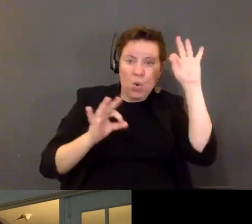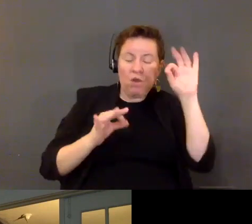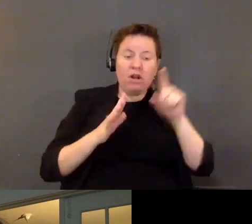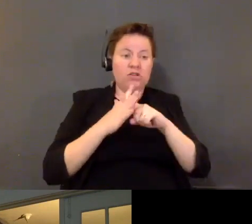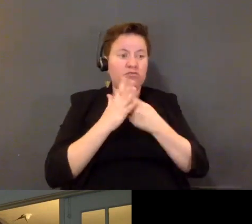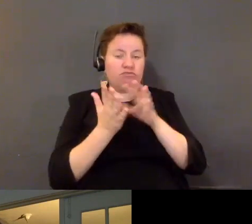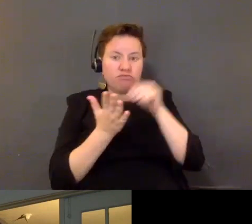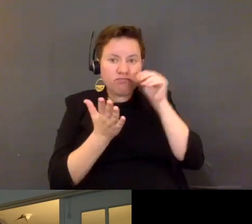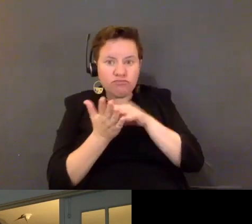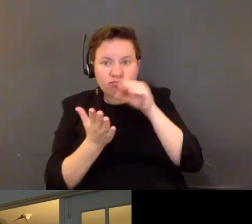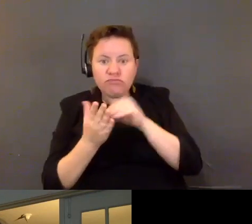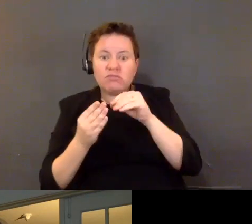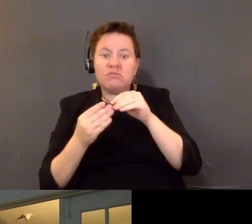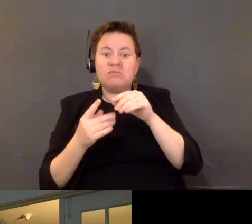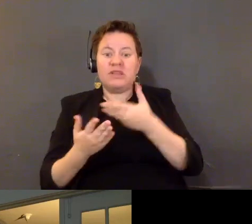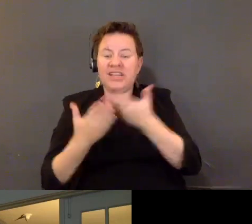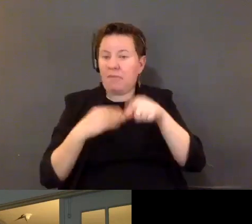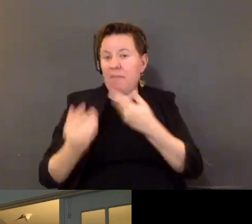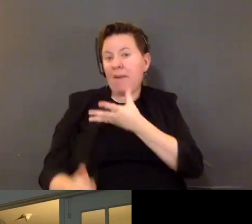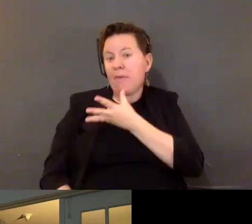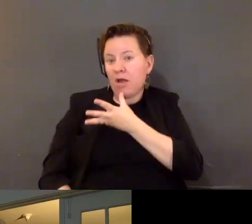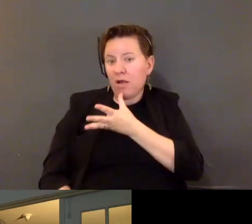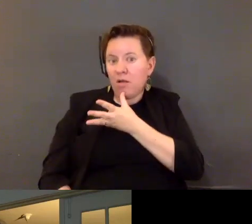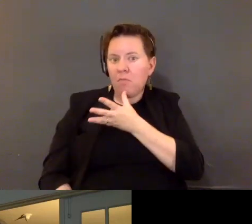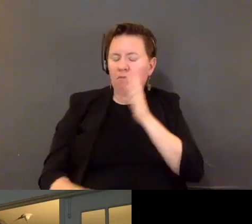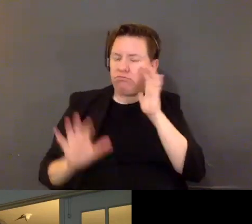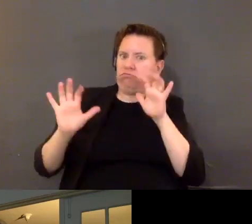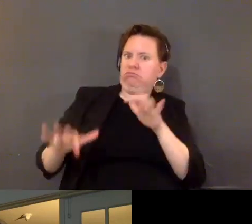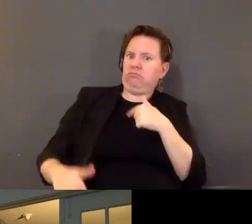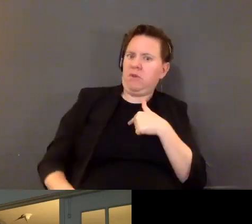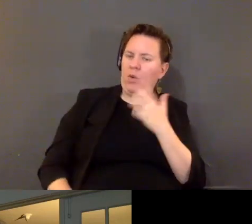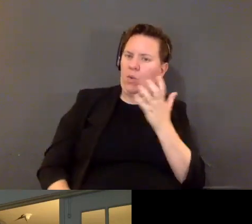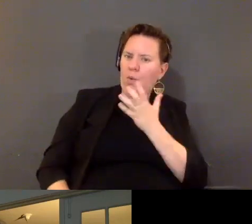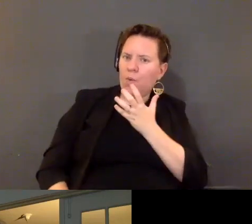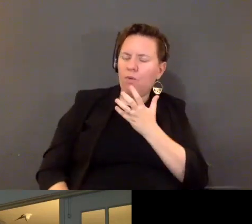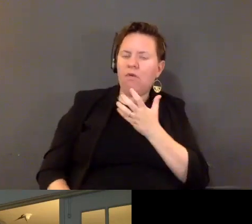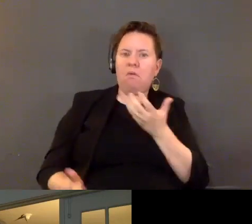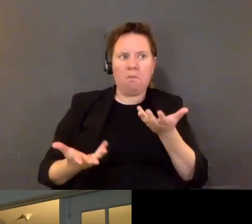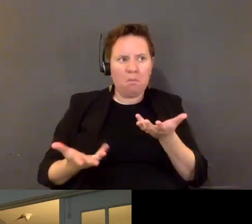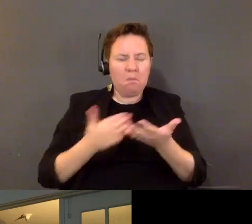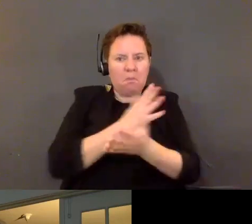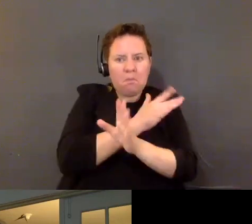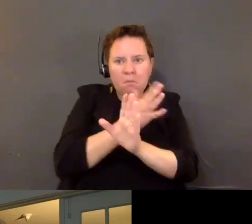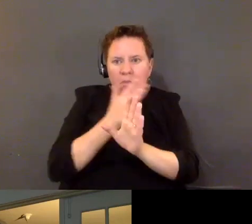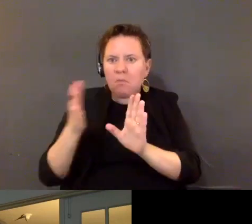particularly about my mother that completely astonished me um that part of the book really grew